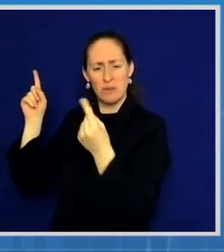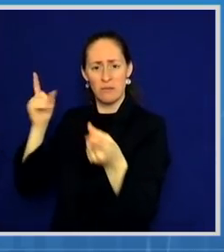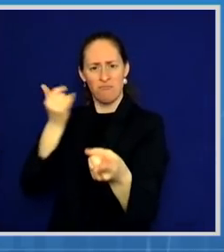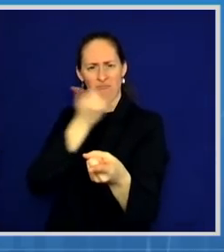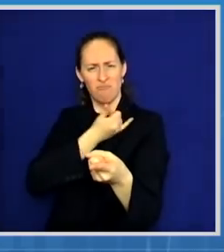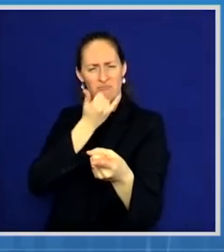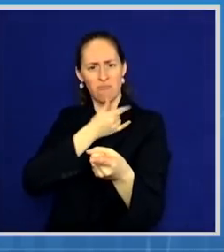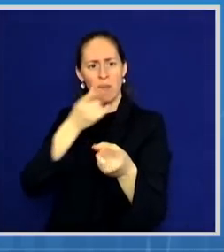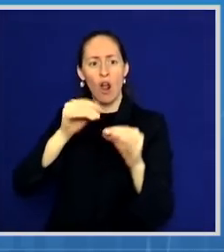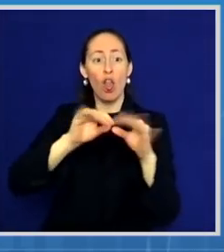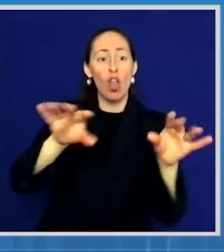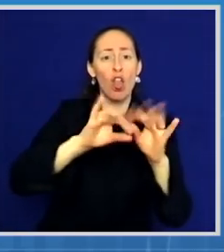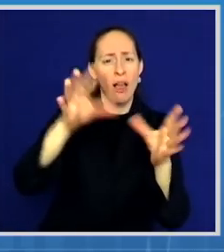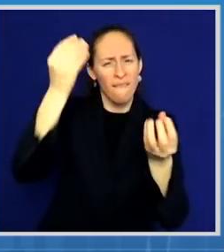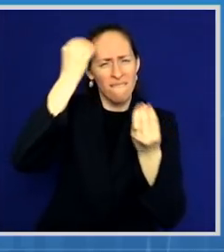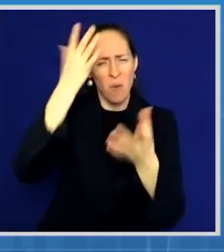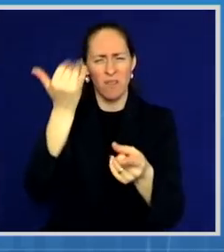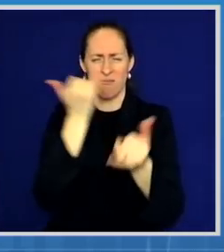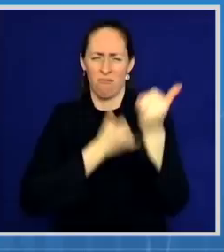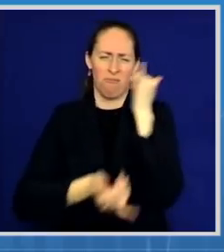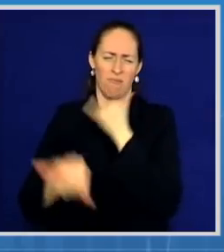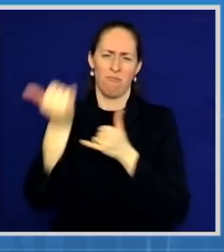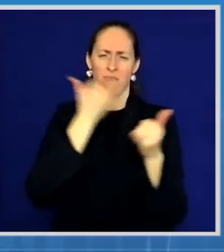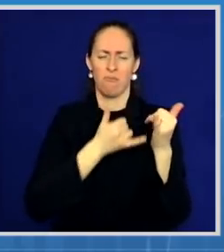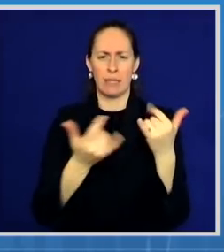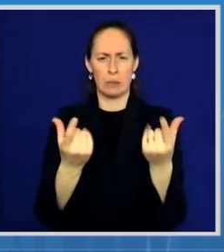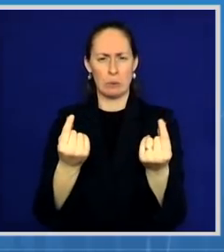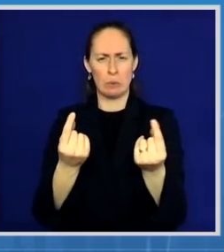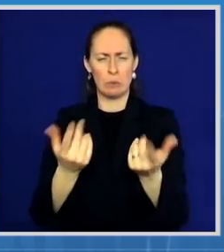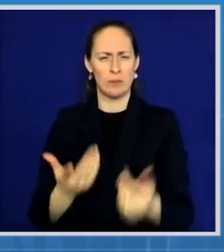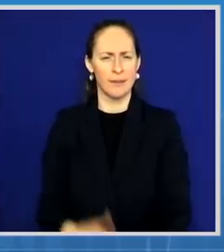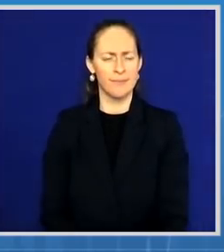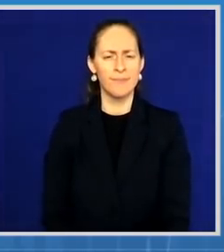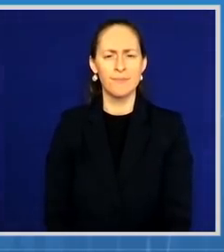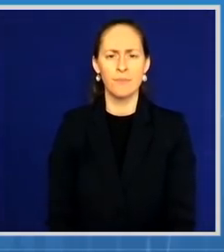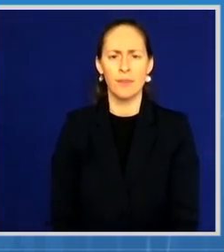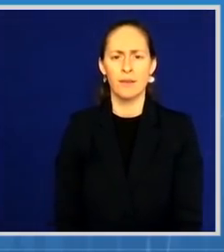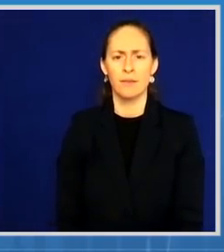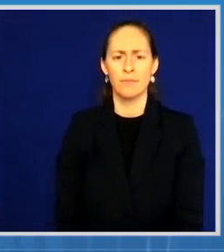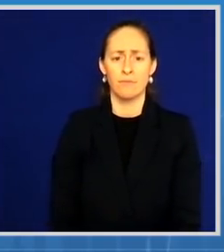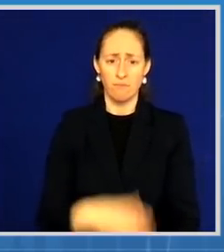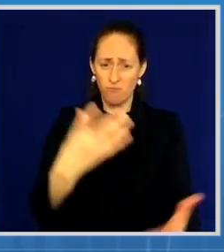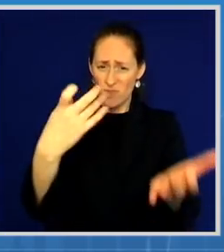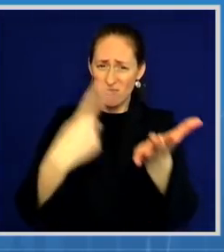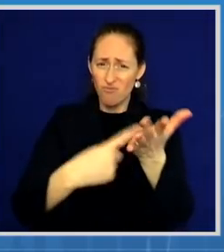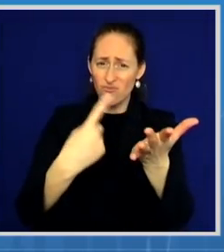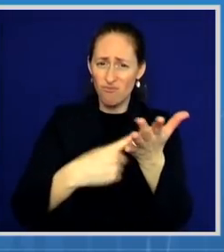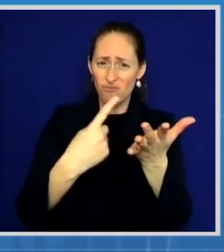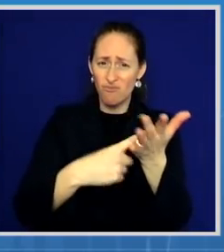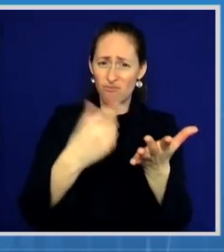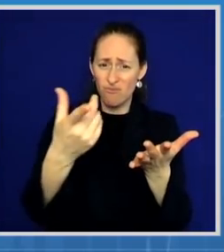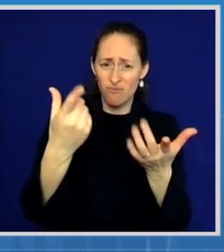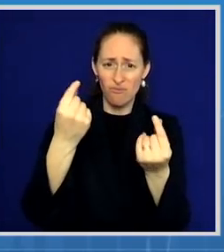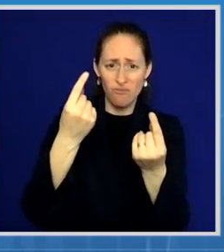Mr. Zients: Dr. Murthy, do you want to talk about just positive measures on information and anything you want to say about combating misinformation?